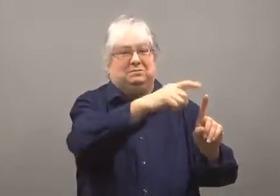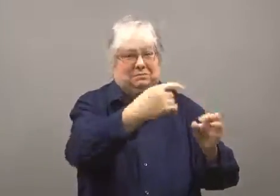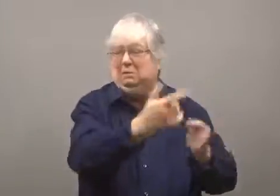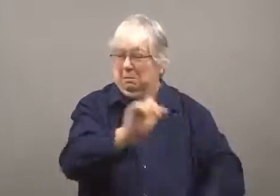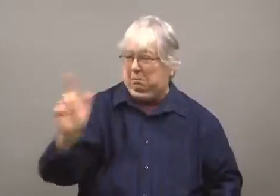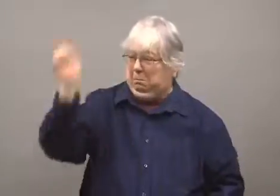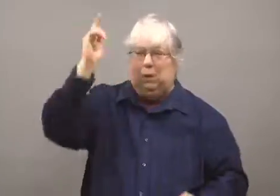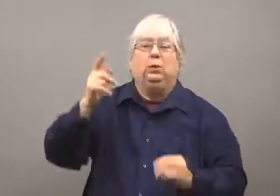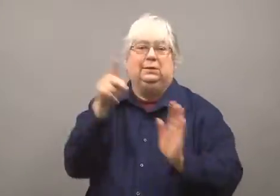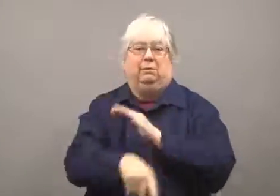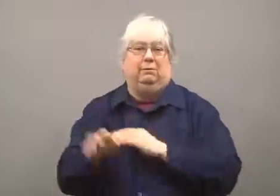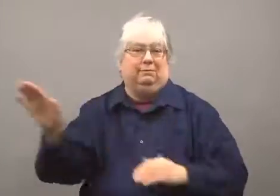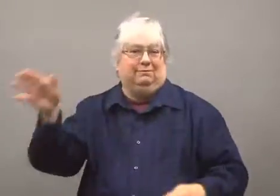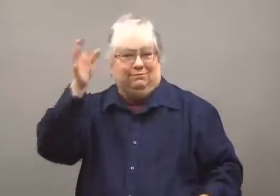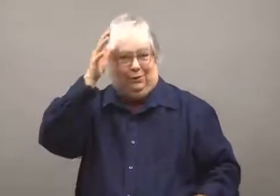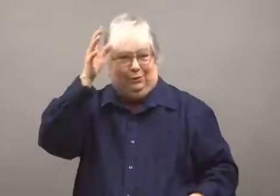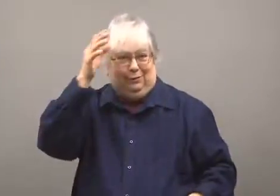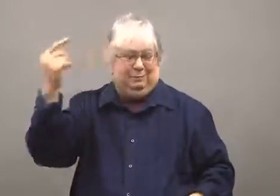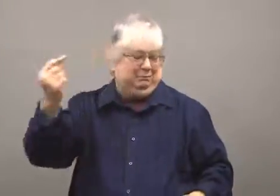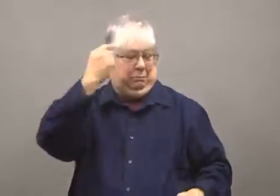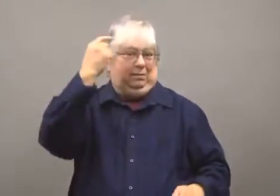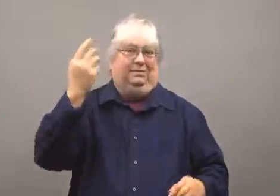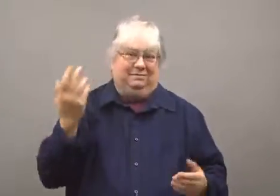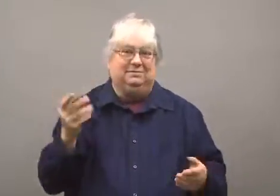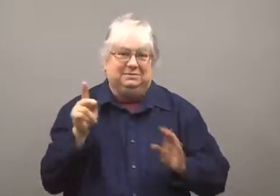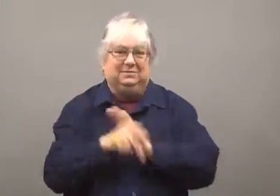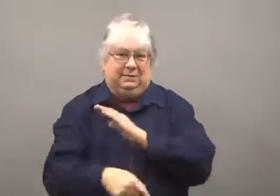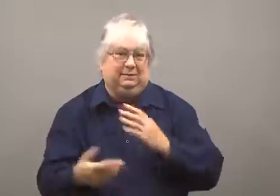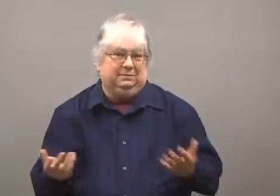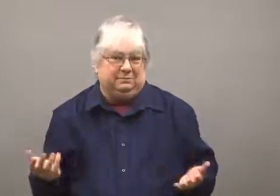He had been shot in the head.